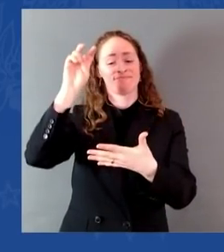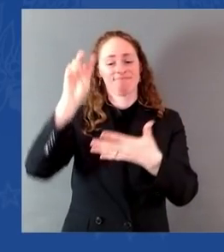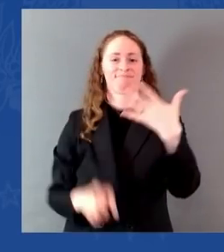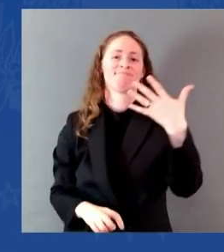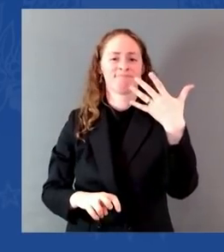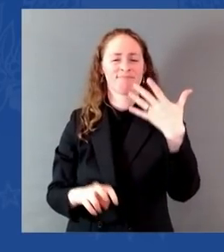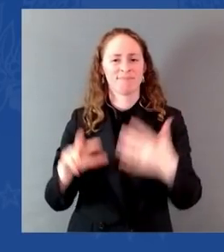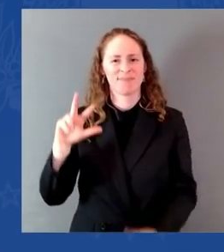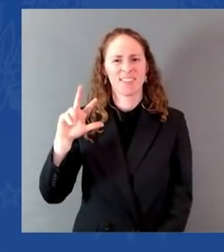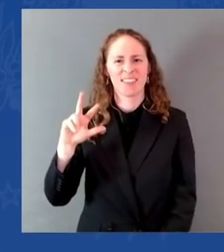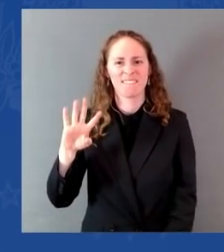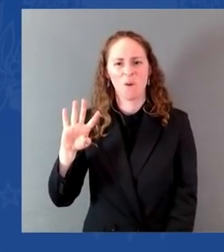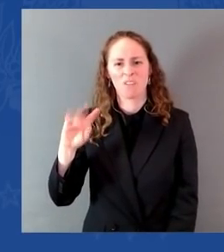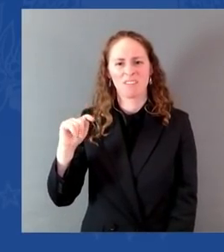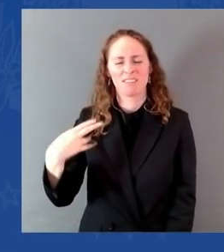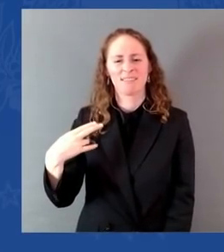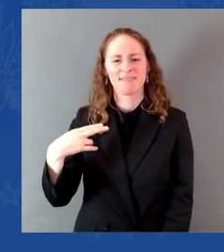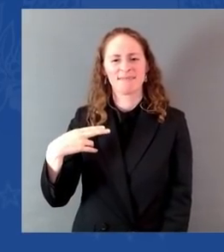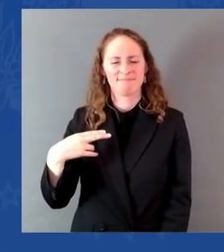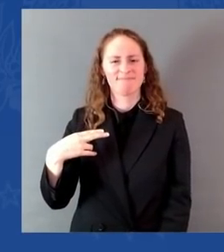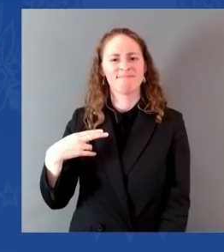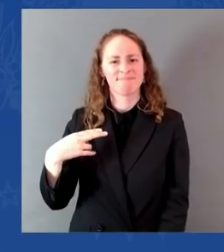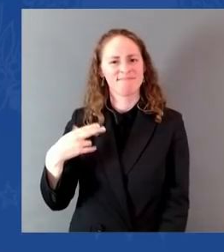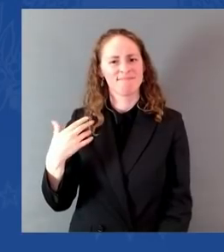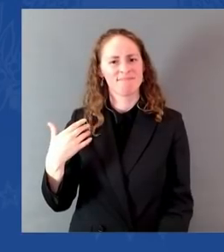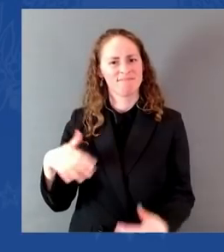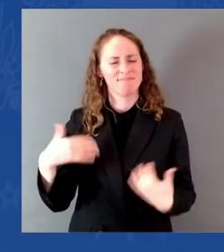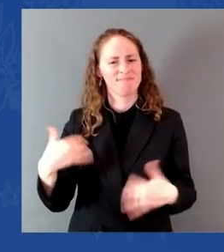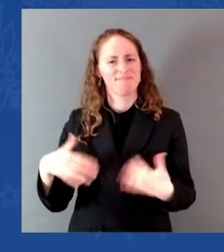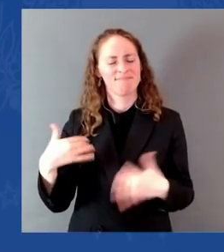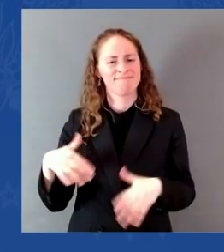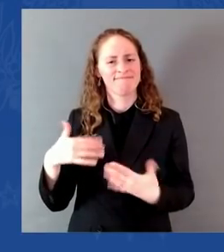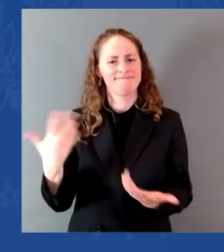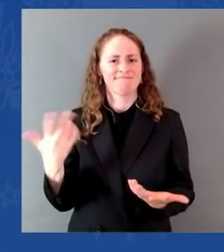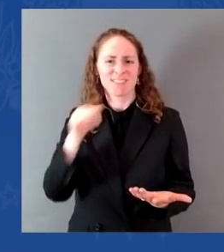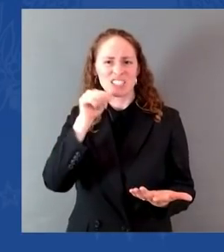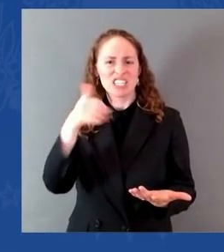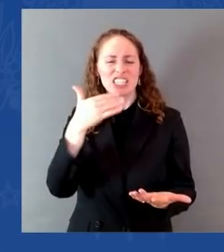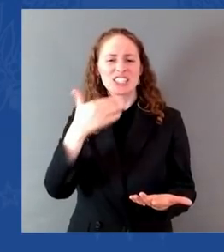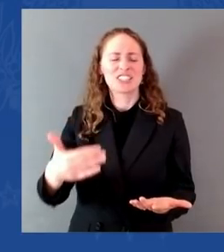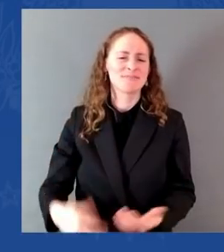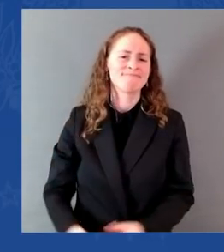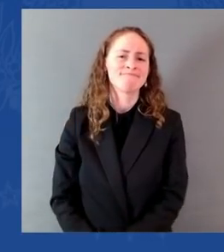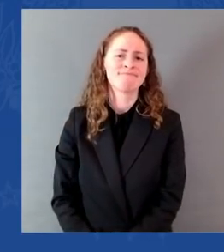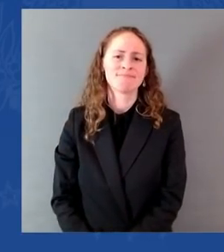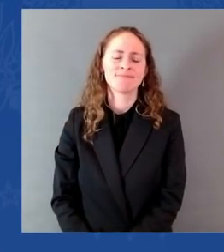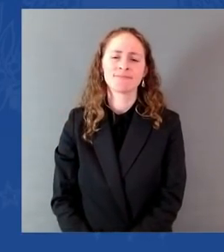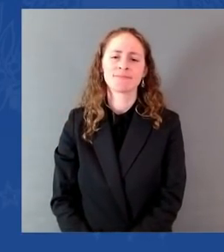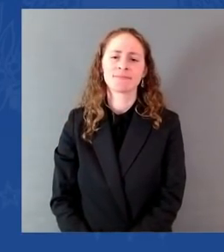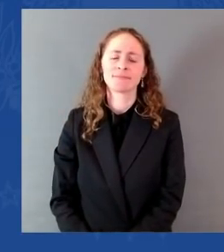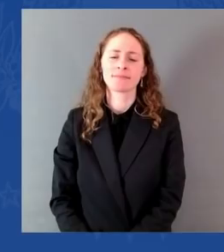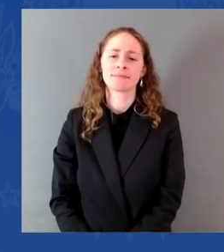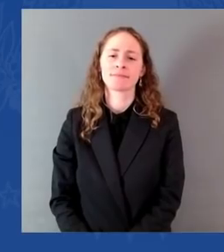My Build Back Better plan -- which is passed in the House of Representatives, thanks to my two colleagues that are here today -- Representatives --